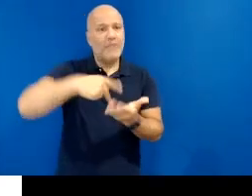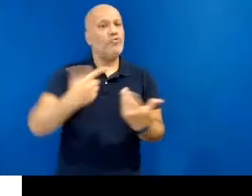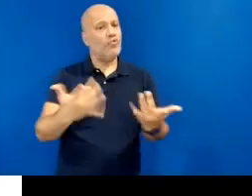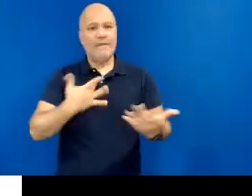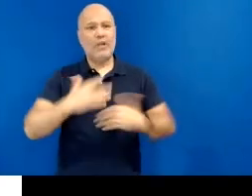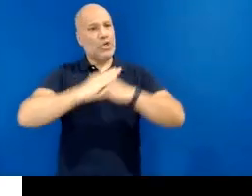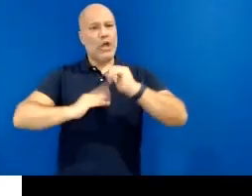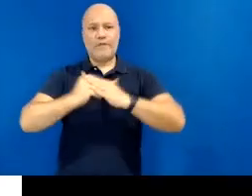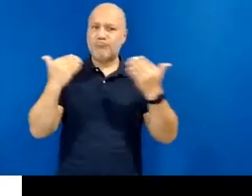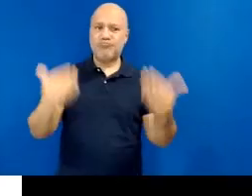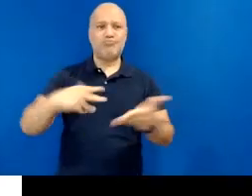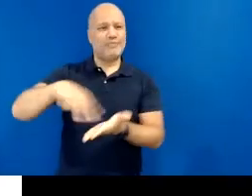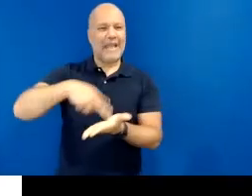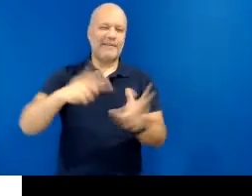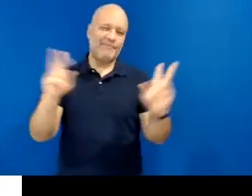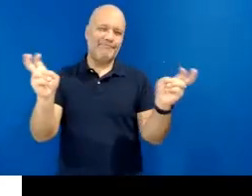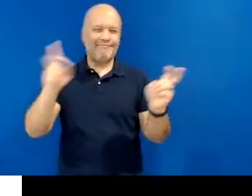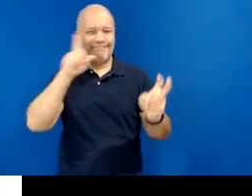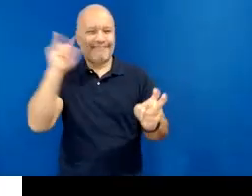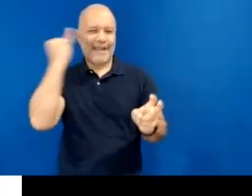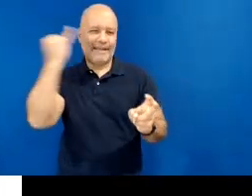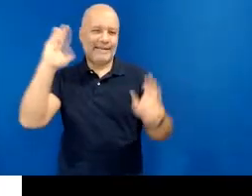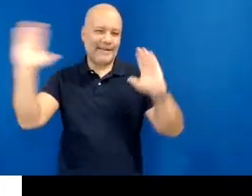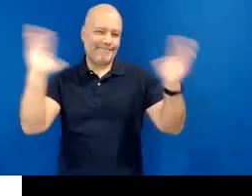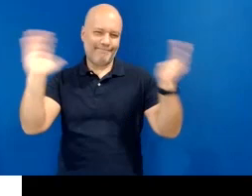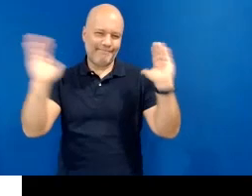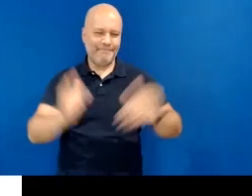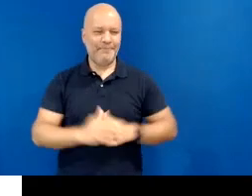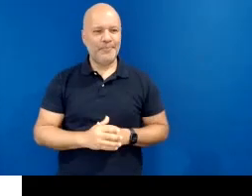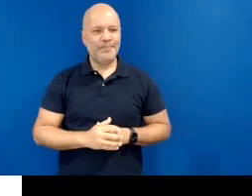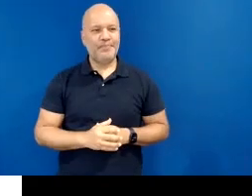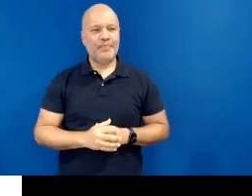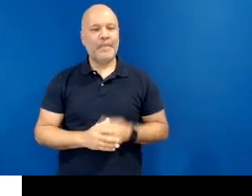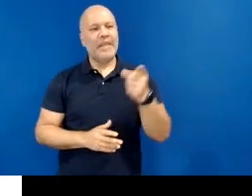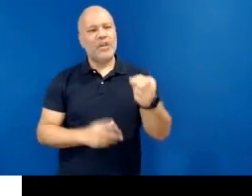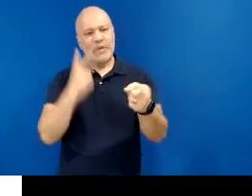I included these two slides in here. If you go through the document, you'll see the way they did